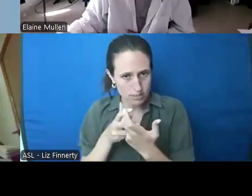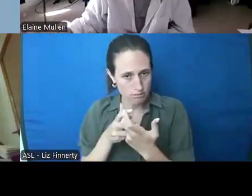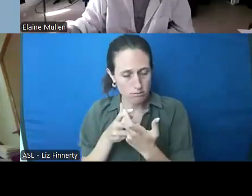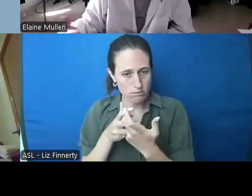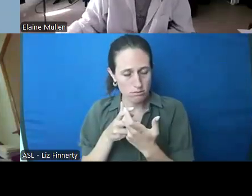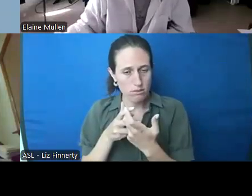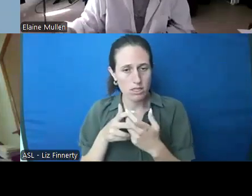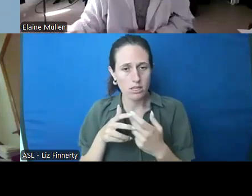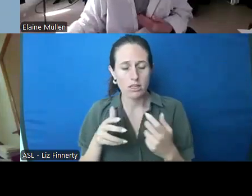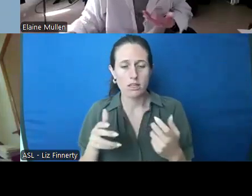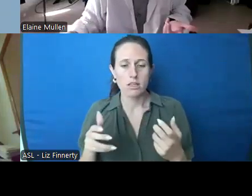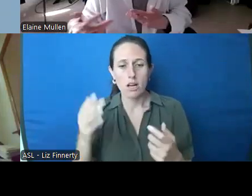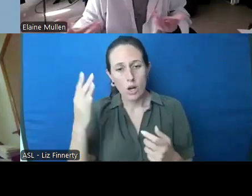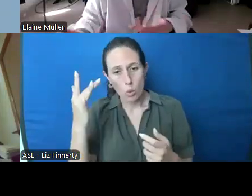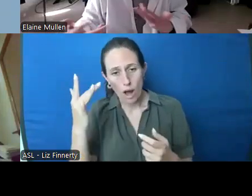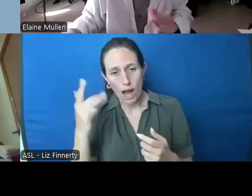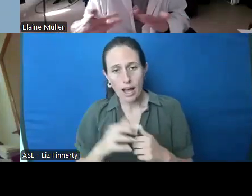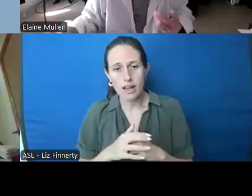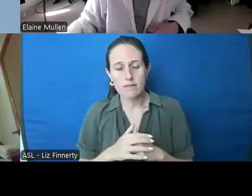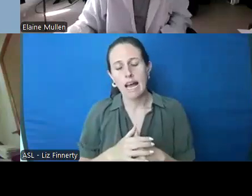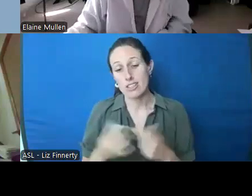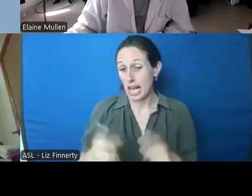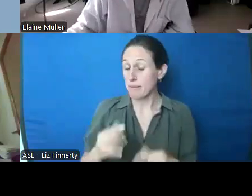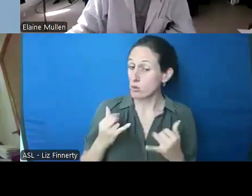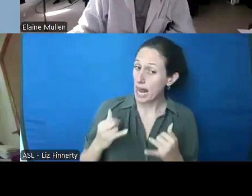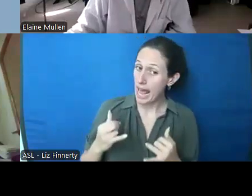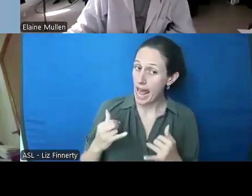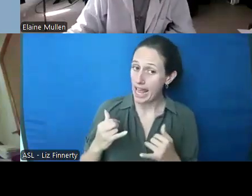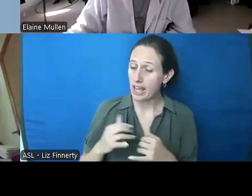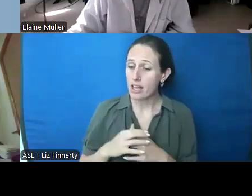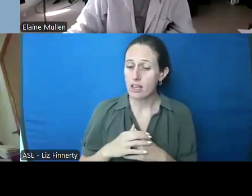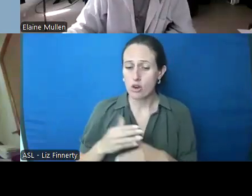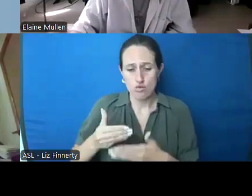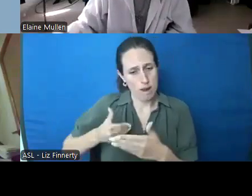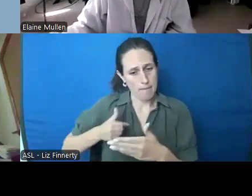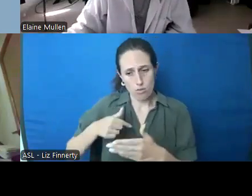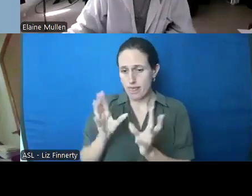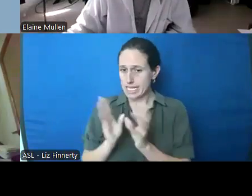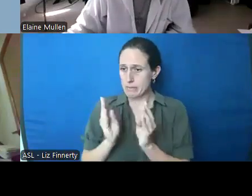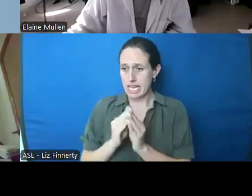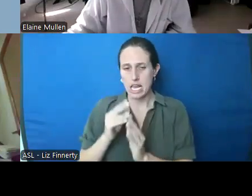to because I'm having major, and today's, it happened today, I couldn't, you know, for an hour before the meeting, I just